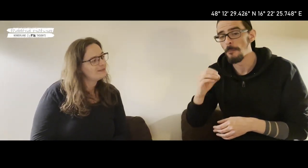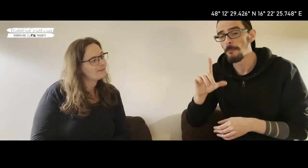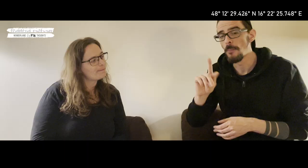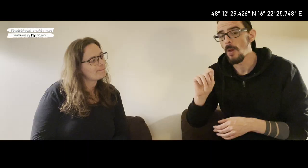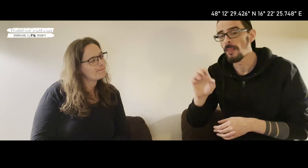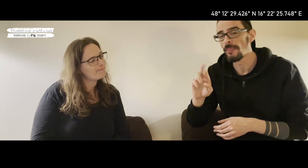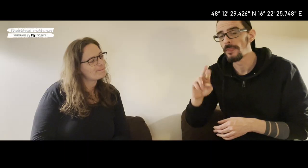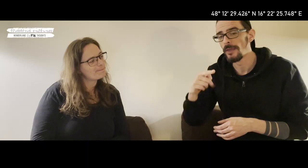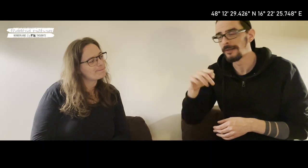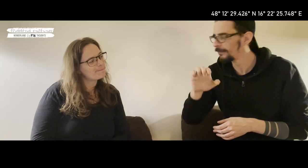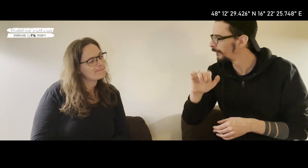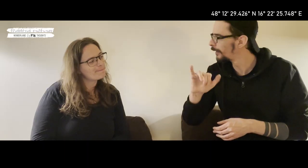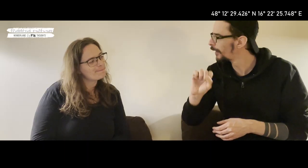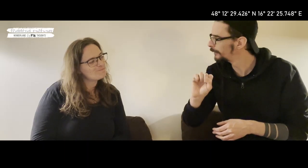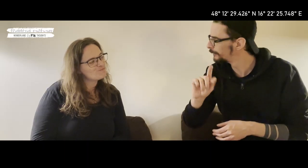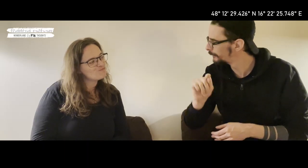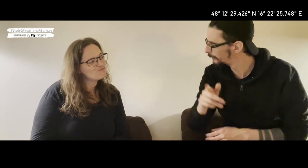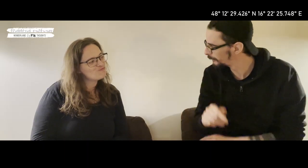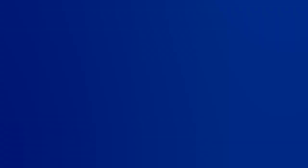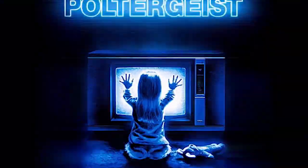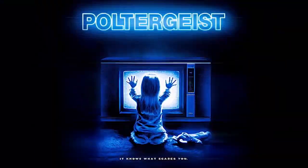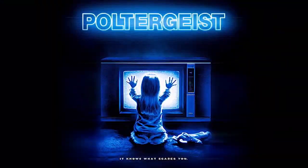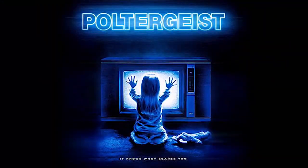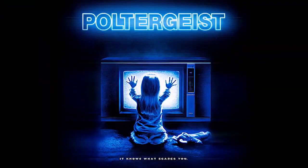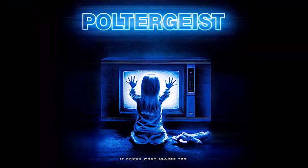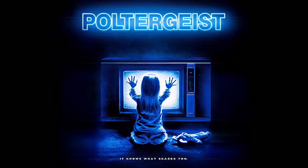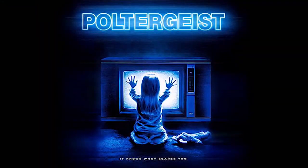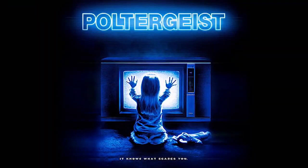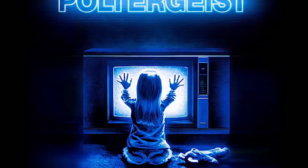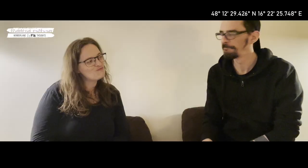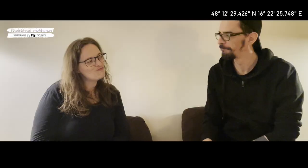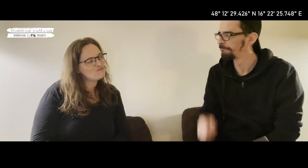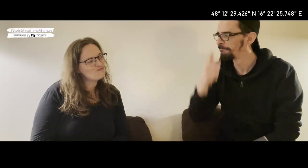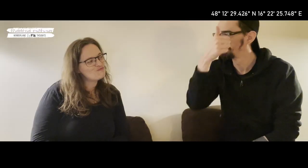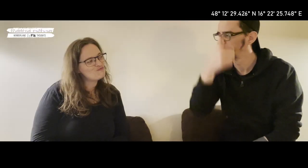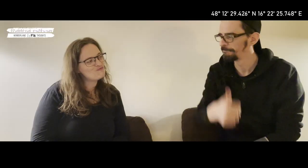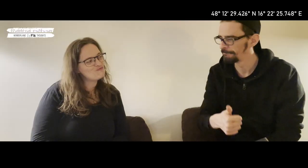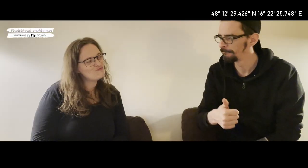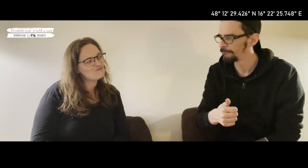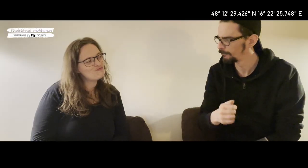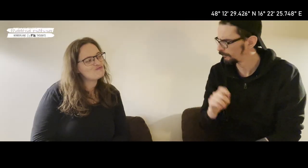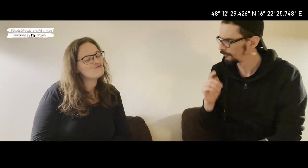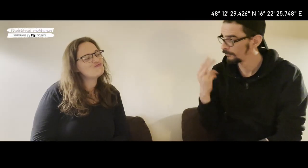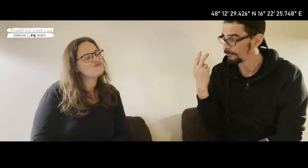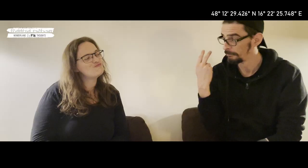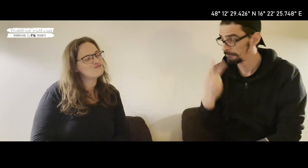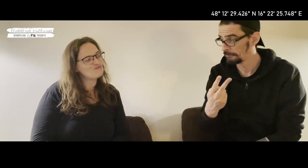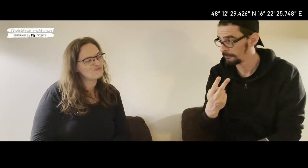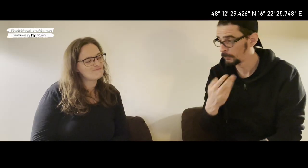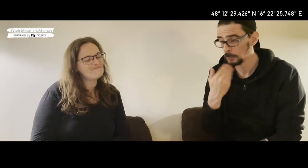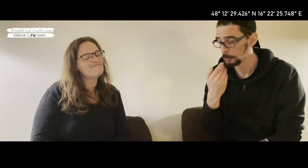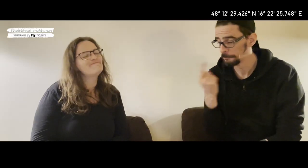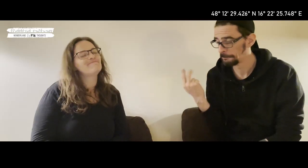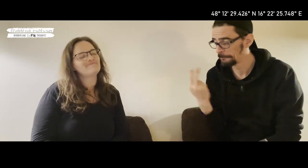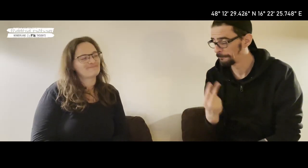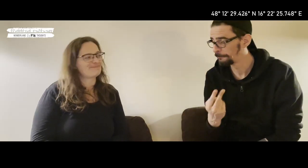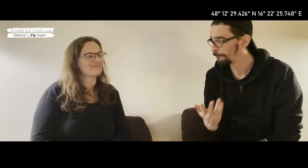And this movie is called: "POLTERGEIST". This is the first part. Have you seen it yet or not?